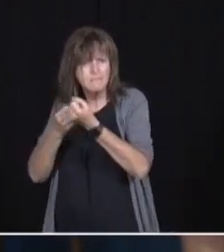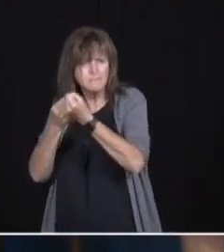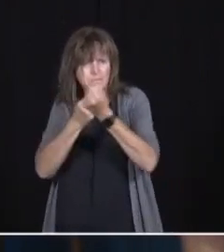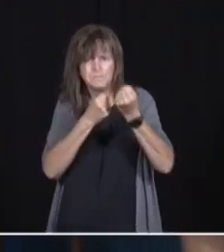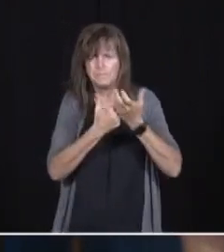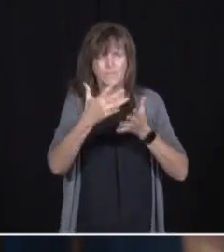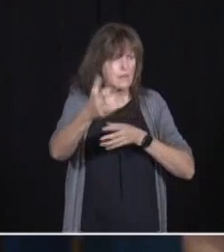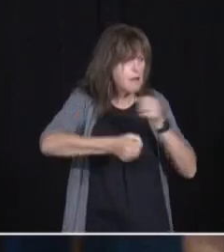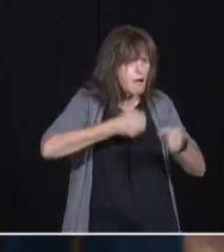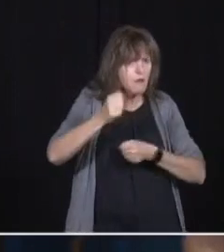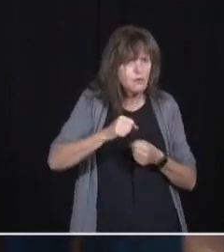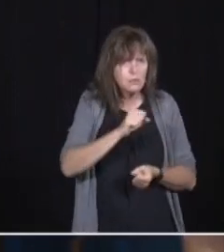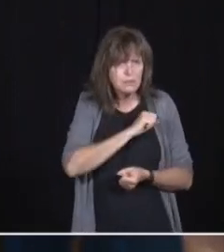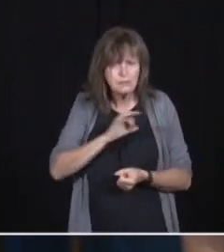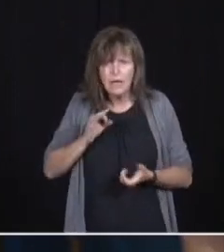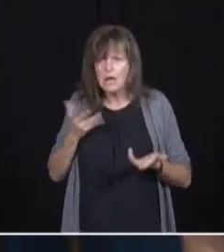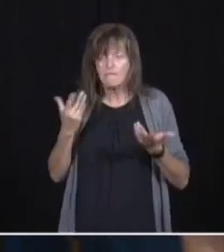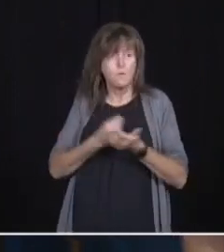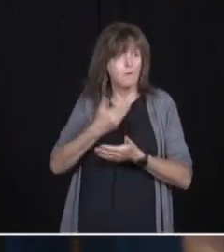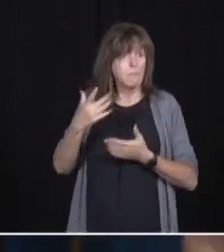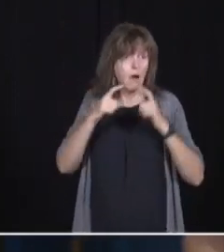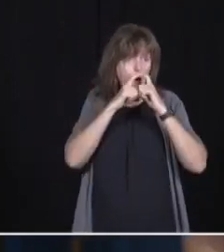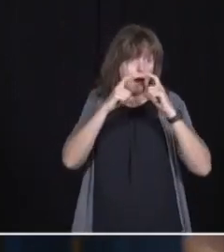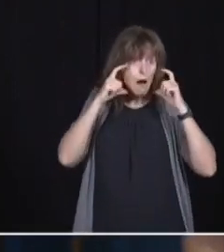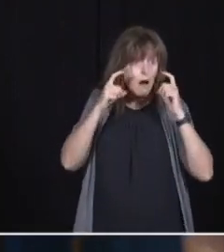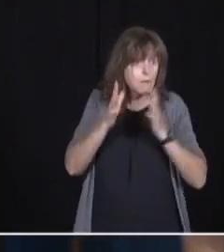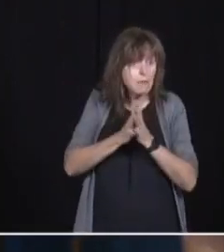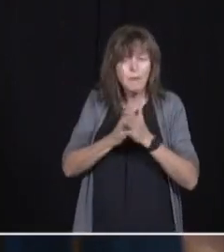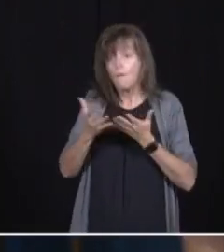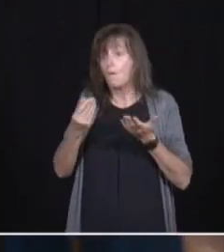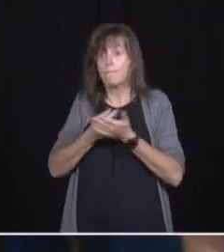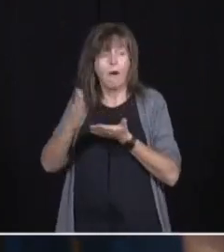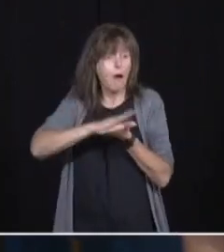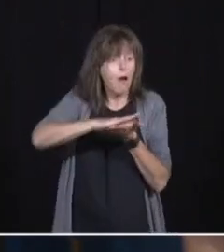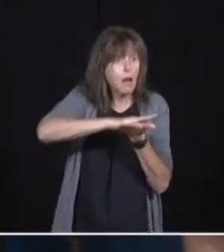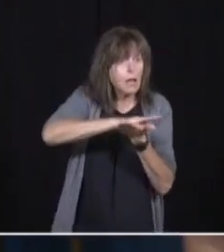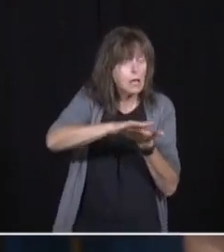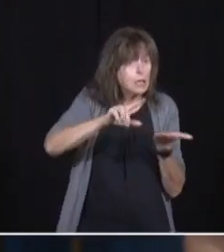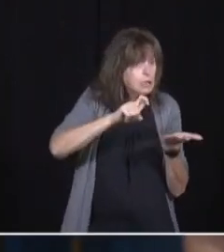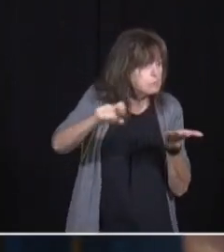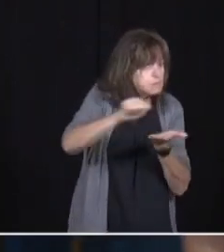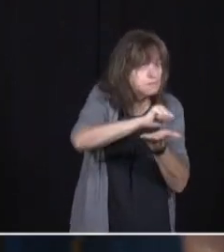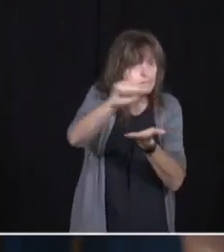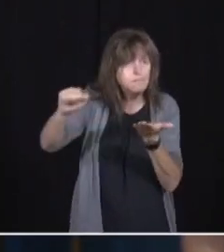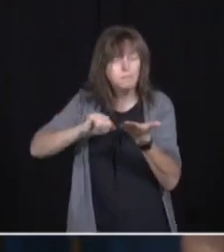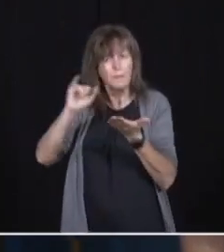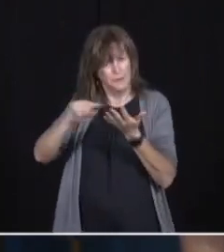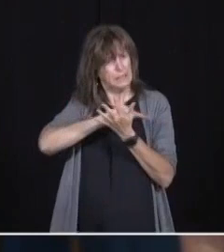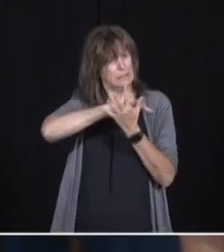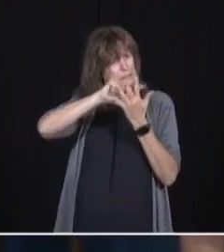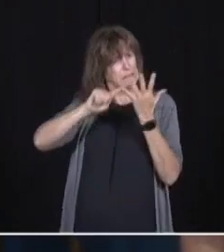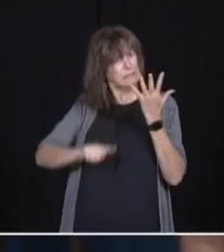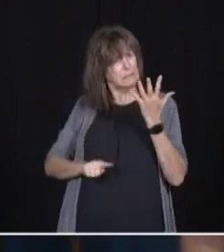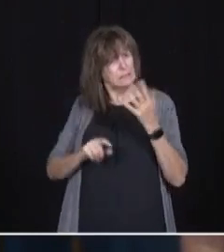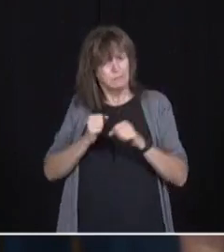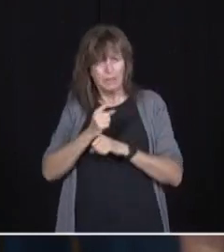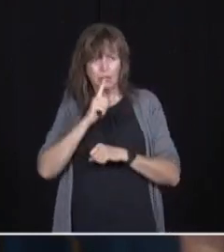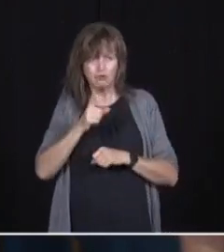in the day care centres. And we are going to continue rolling it out. In August, more daycare centres will be open and prepared.